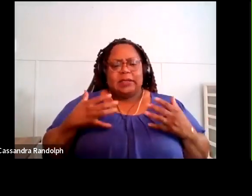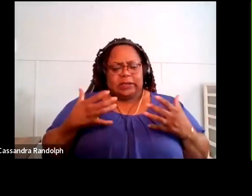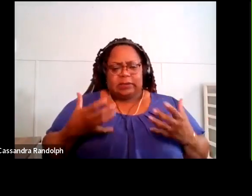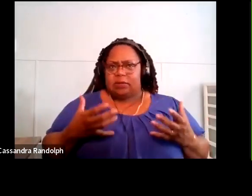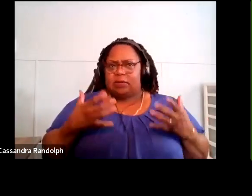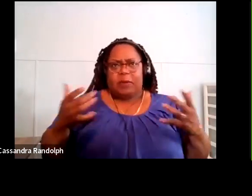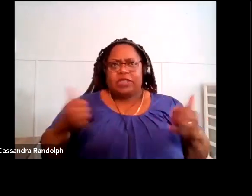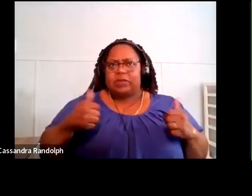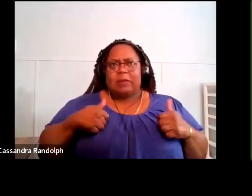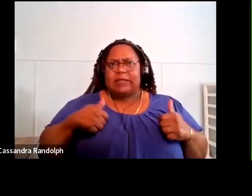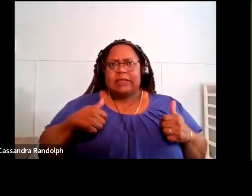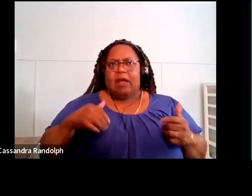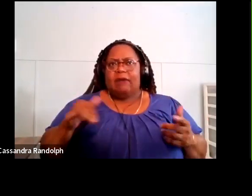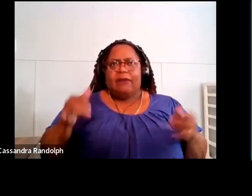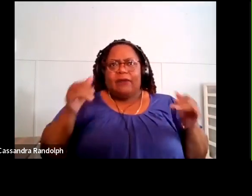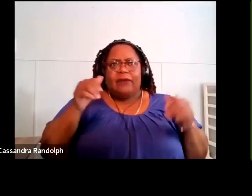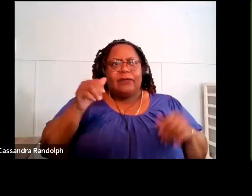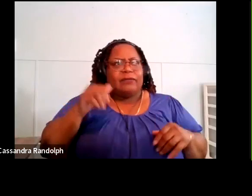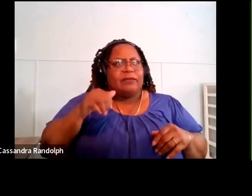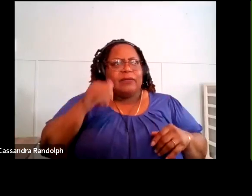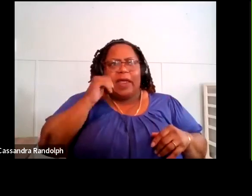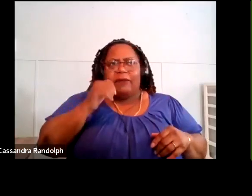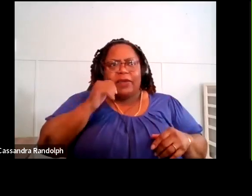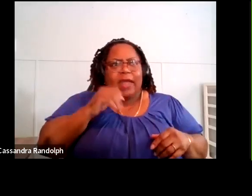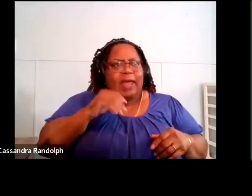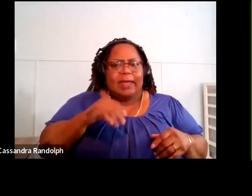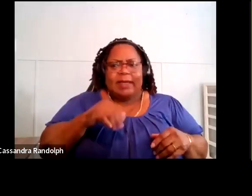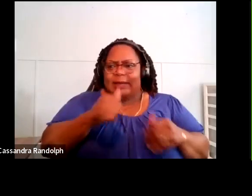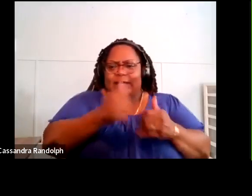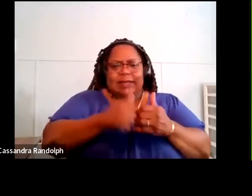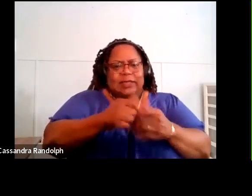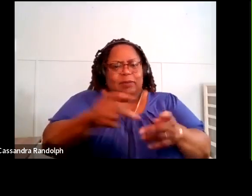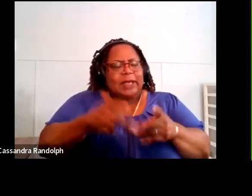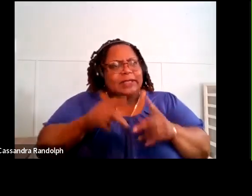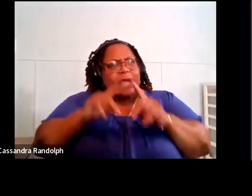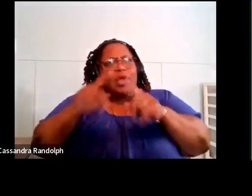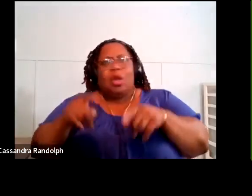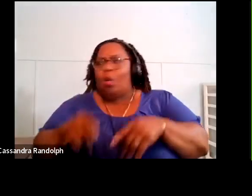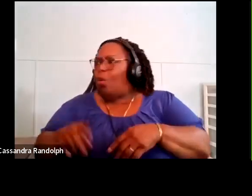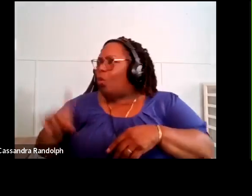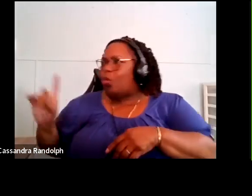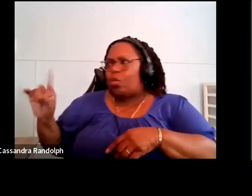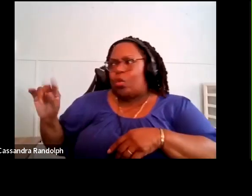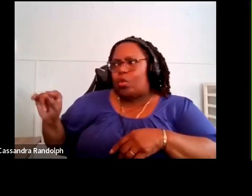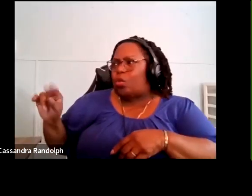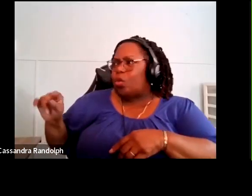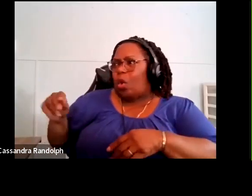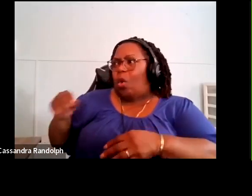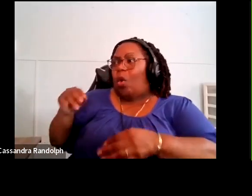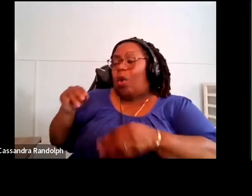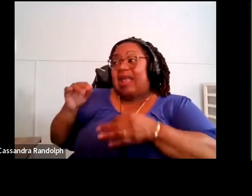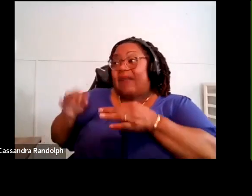as a male, also lawyer and his perspective, you're doing this so you must be on a different level. I just had to be as